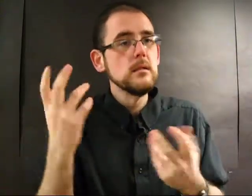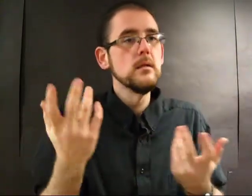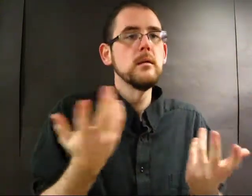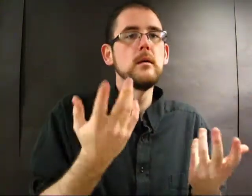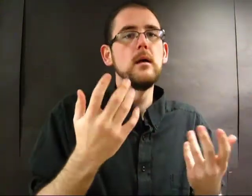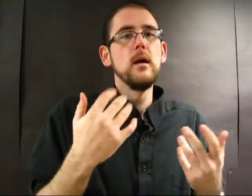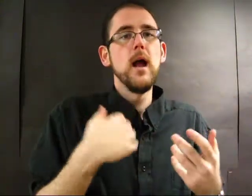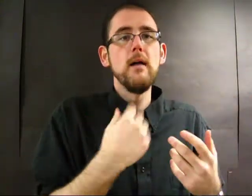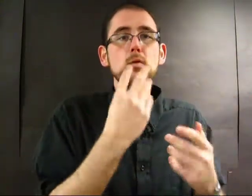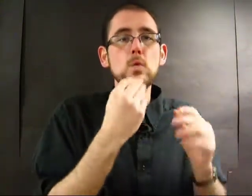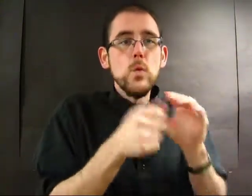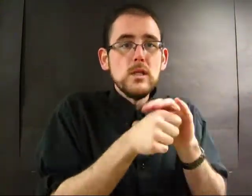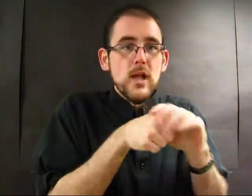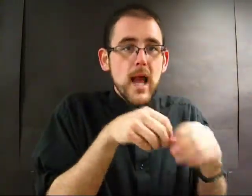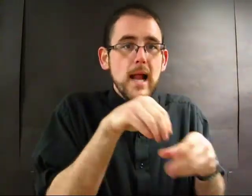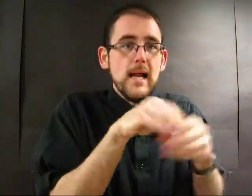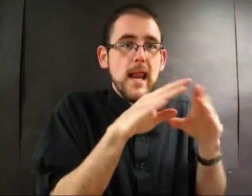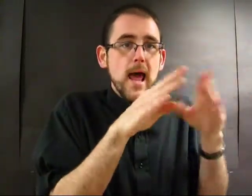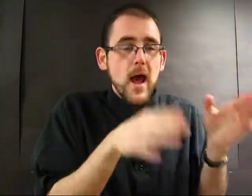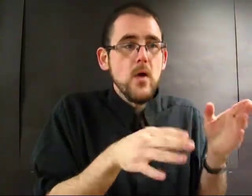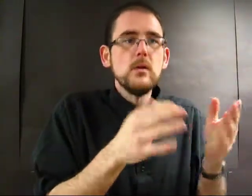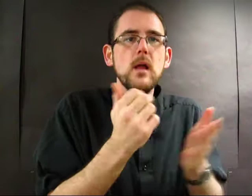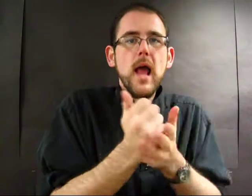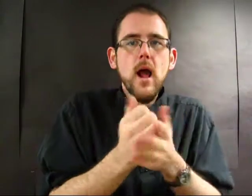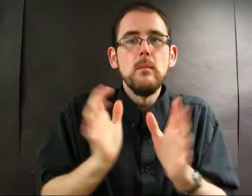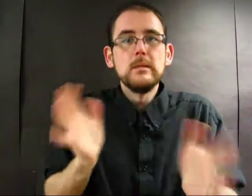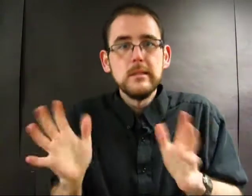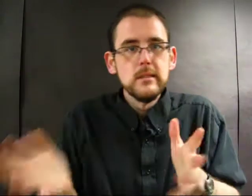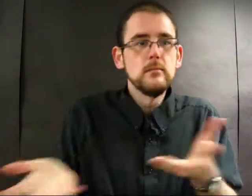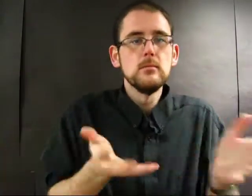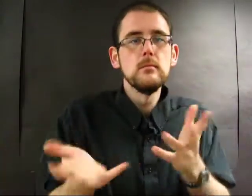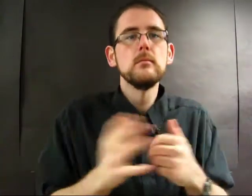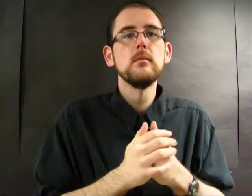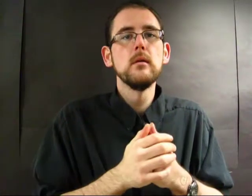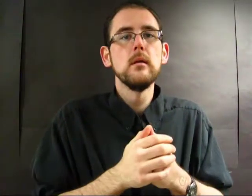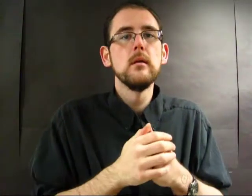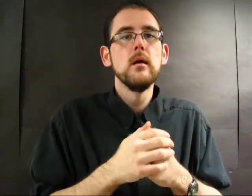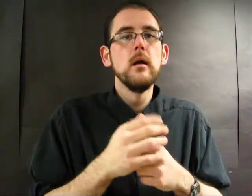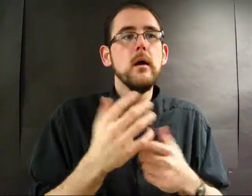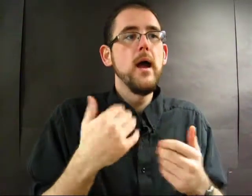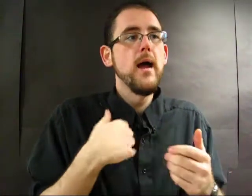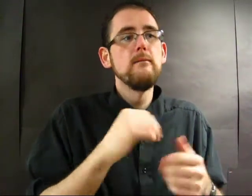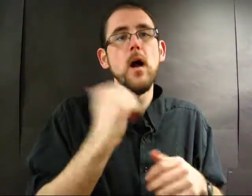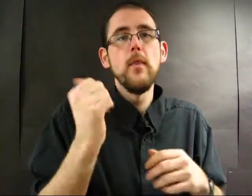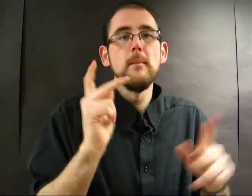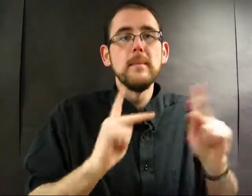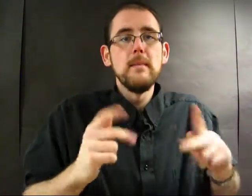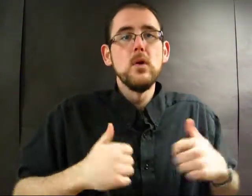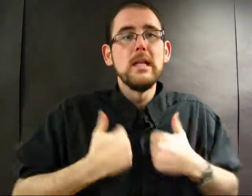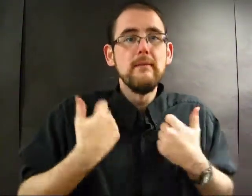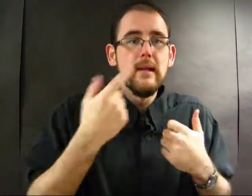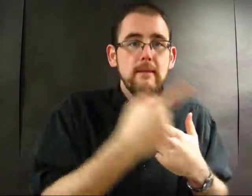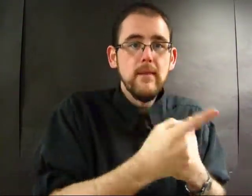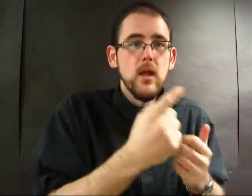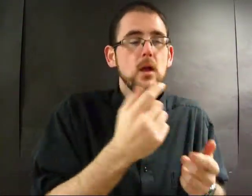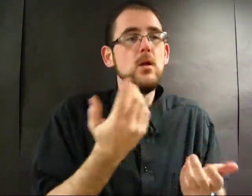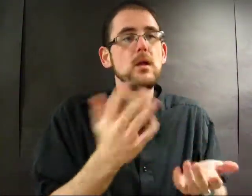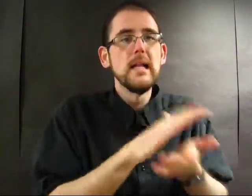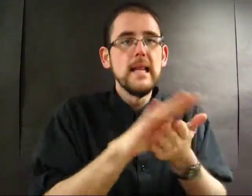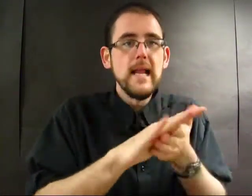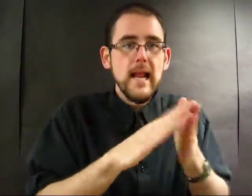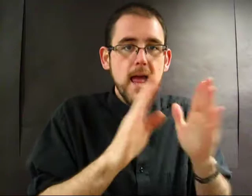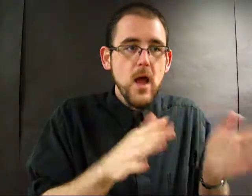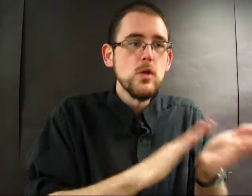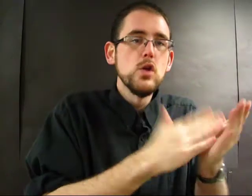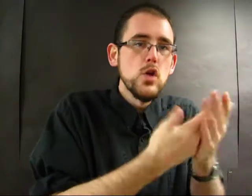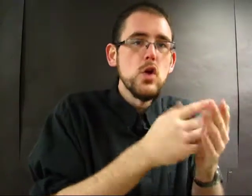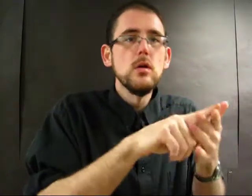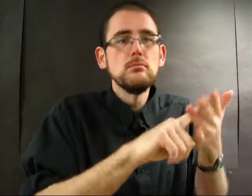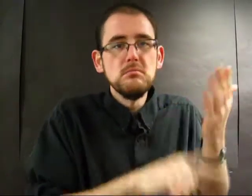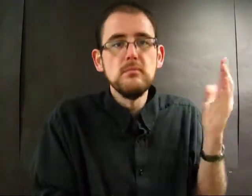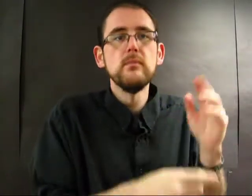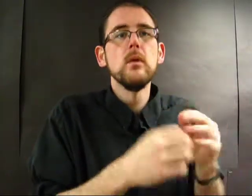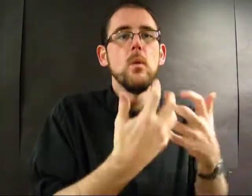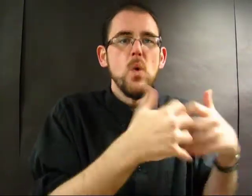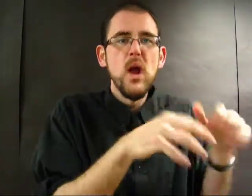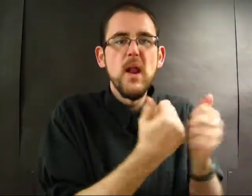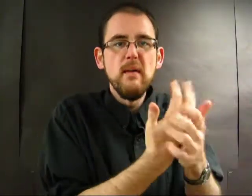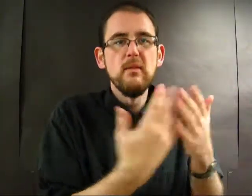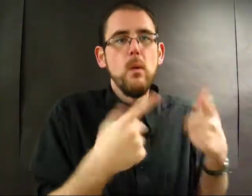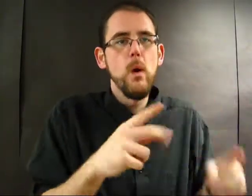when Antonina was bedridden with an illness, and how others living there would take over chores